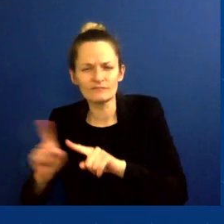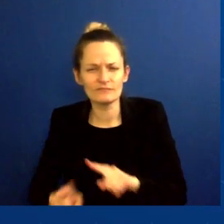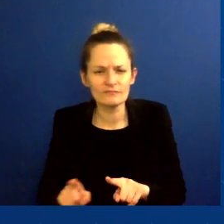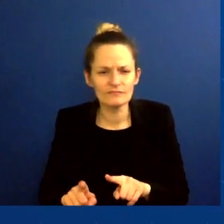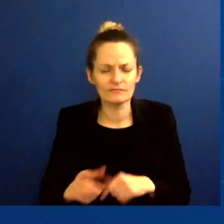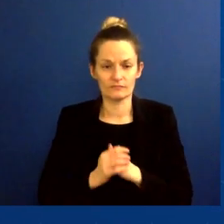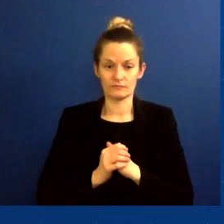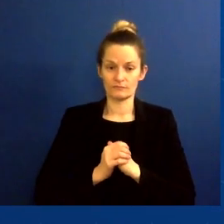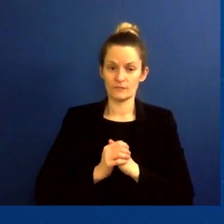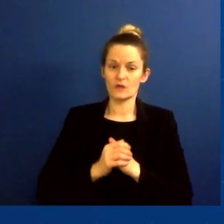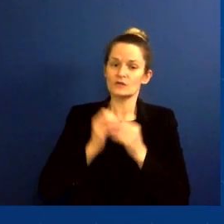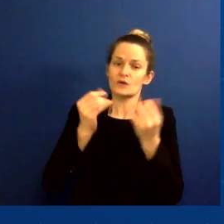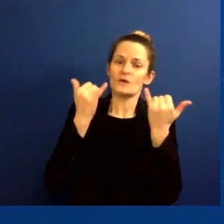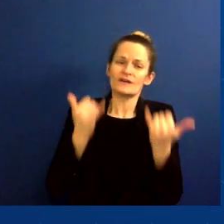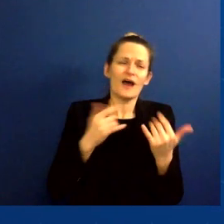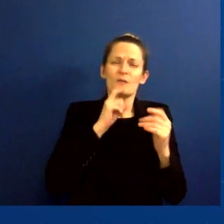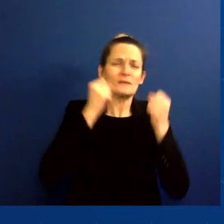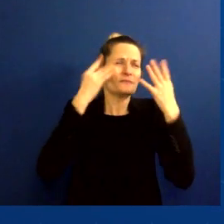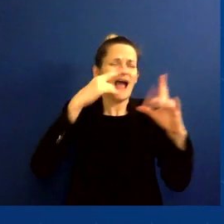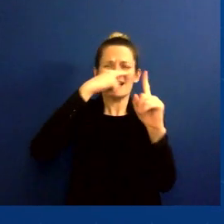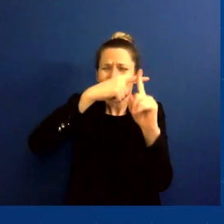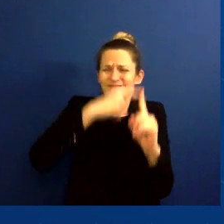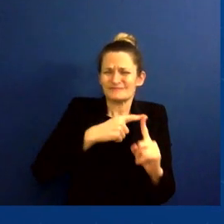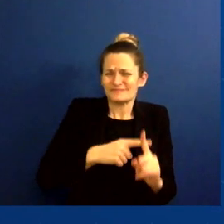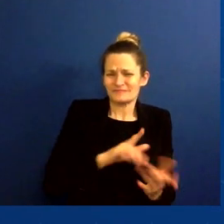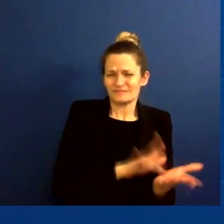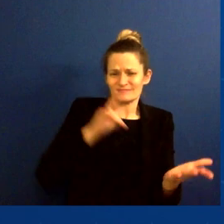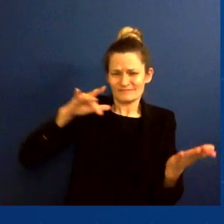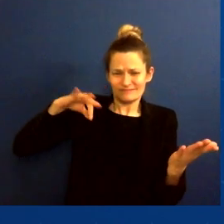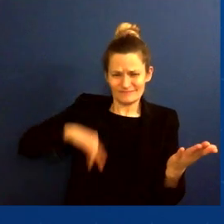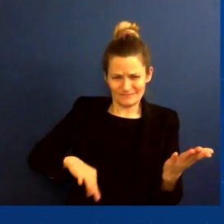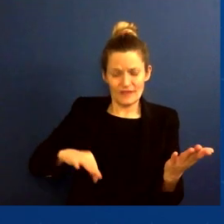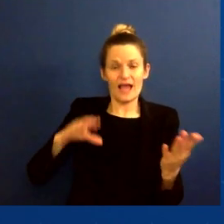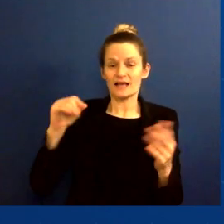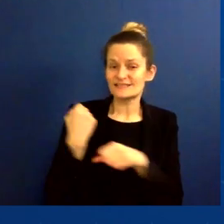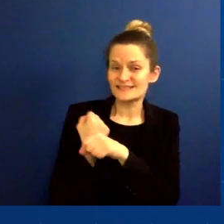so flights are safer at the airports and more efficient. It means new housing will be --